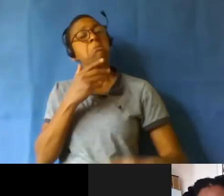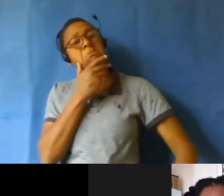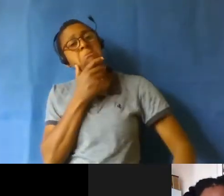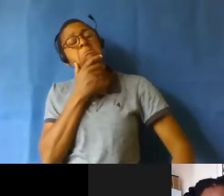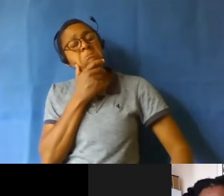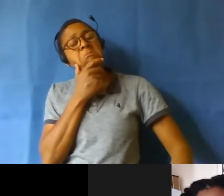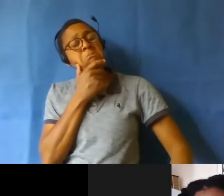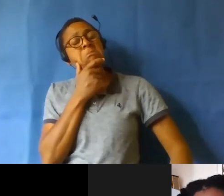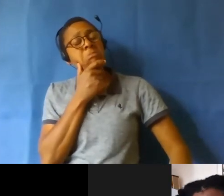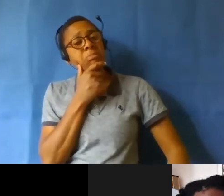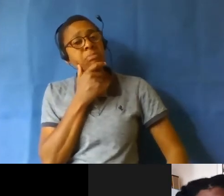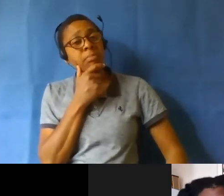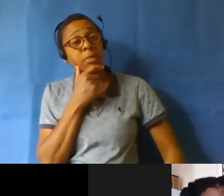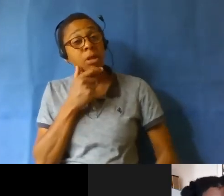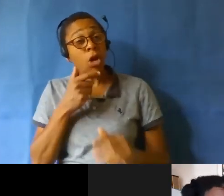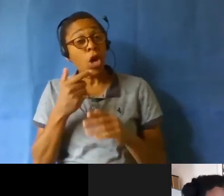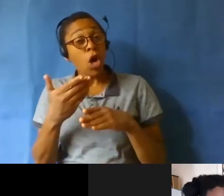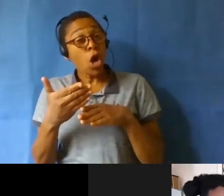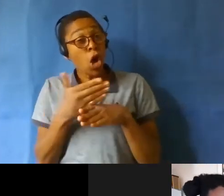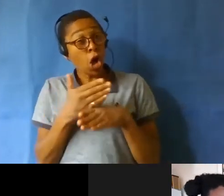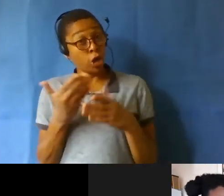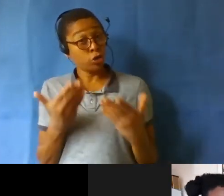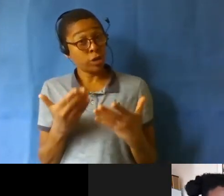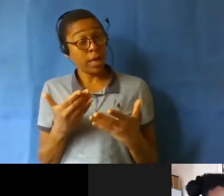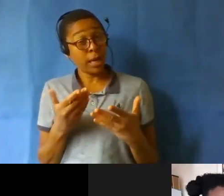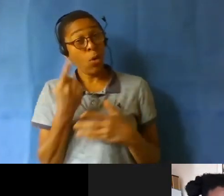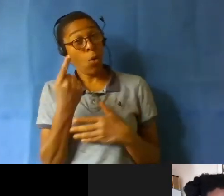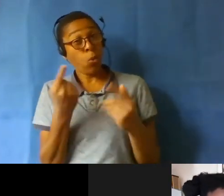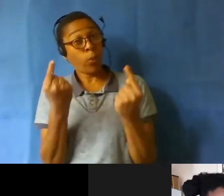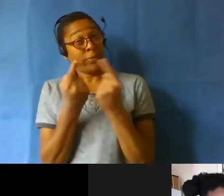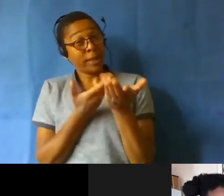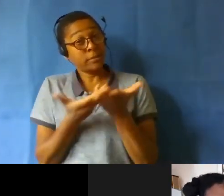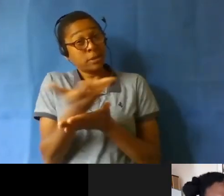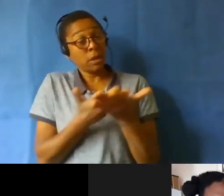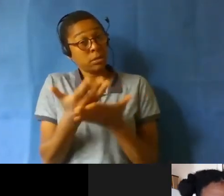the things that was discussed as well was language, colonialism who gets to